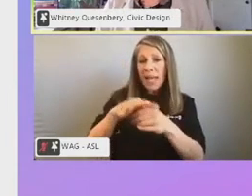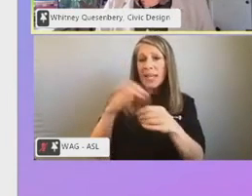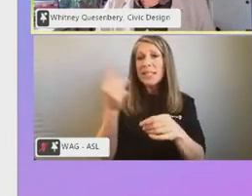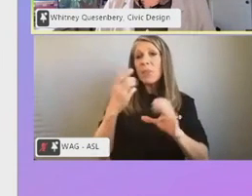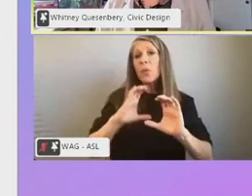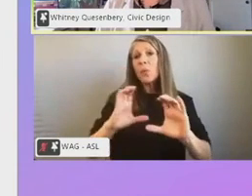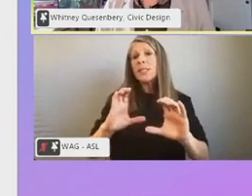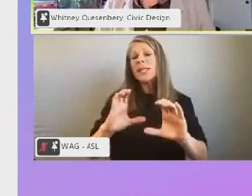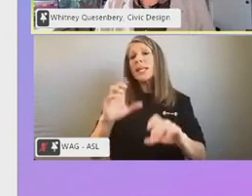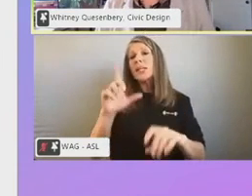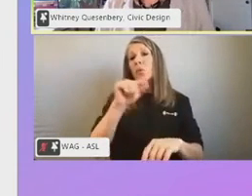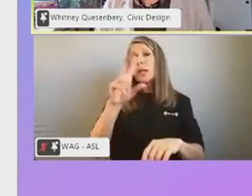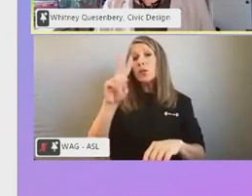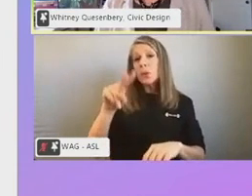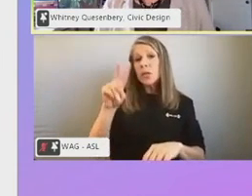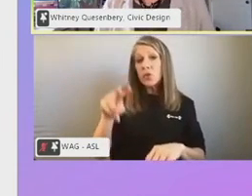partnering with AAPD and rev